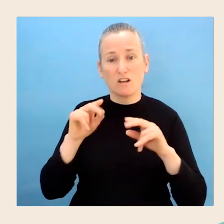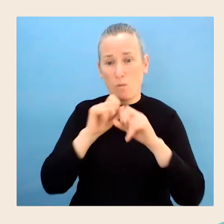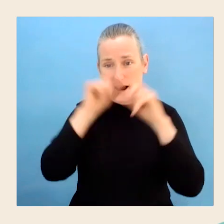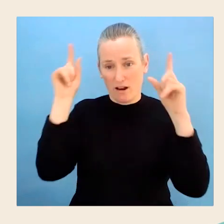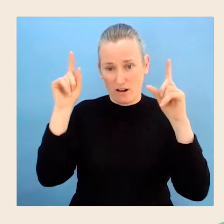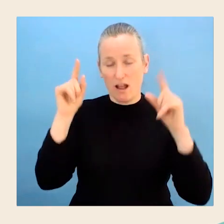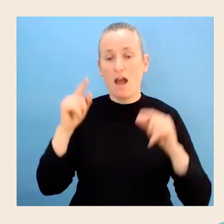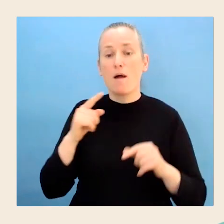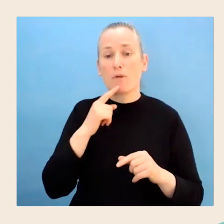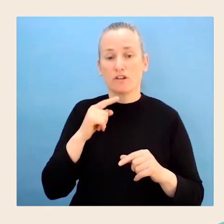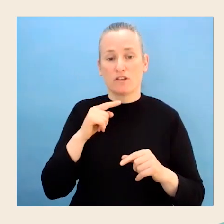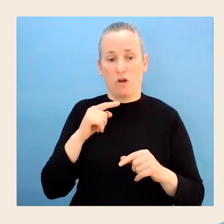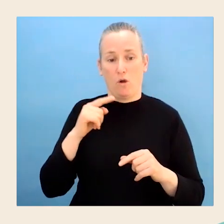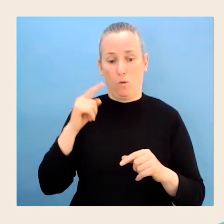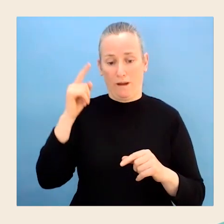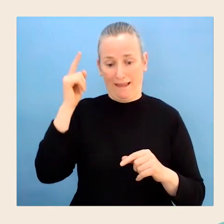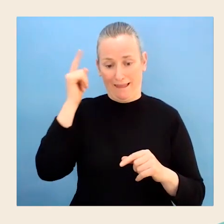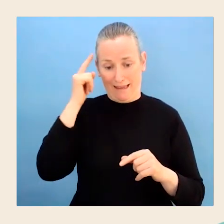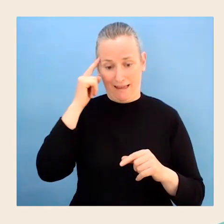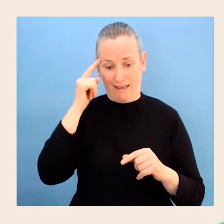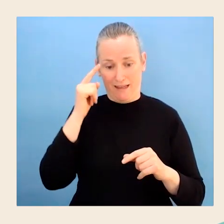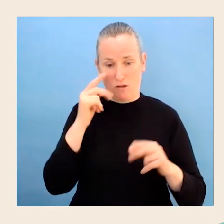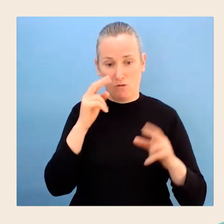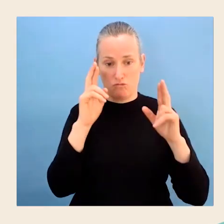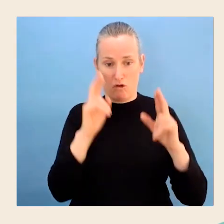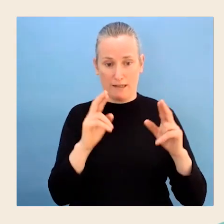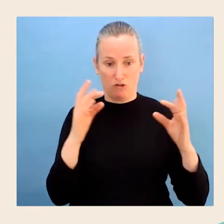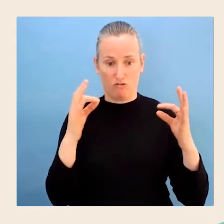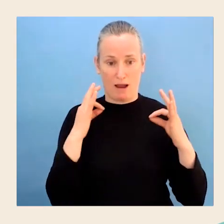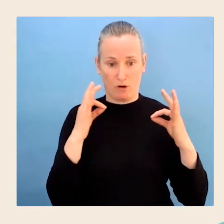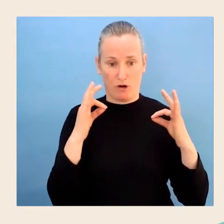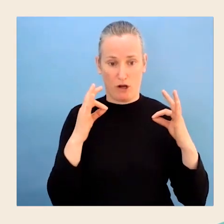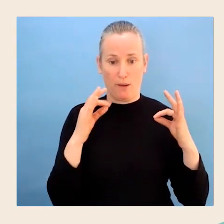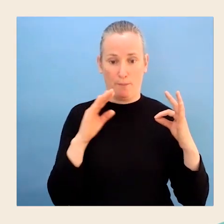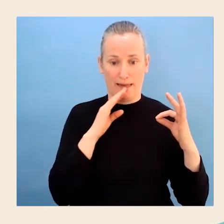to quality of communication. If it's not grammatically correct,